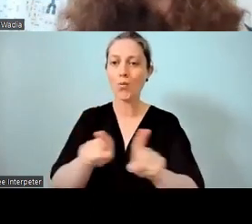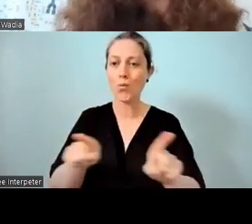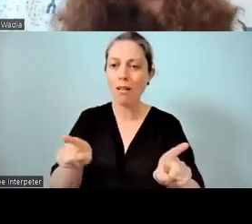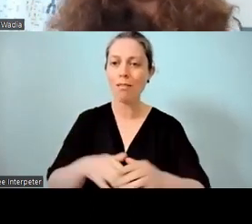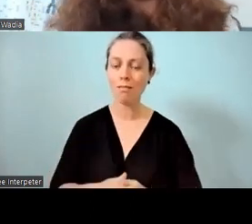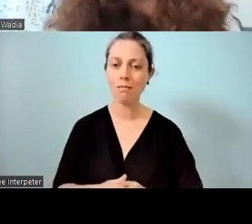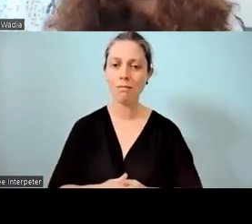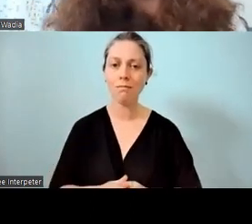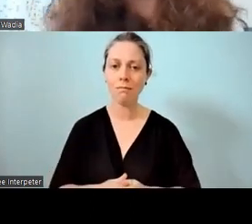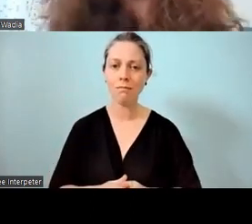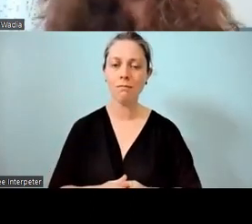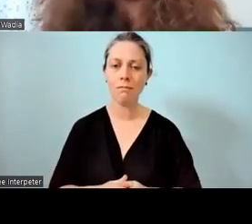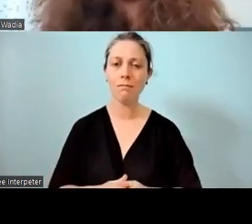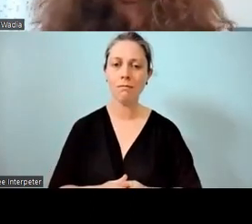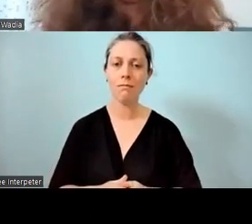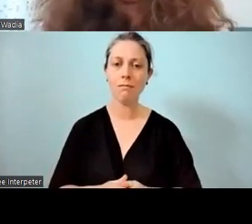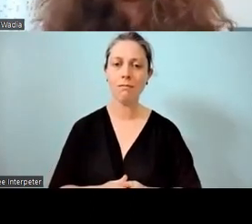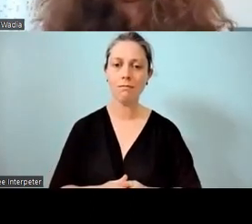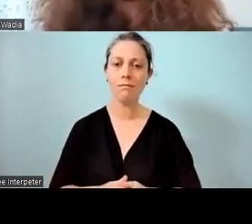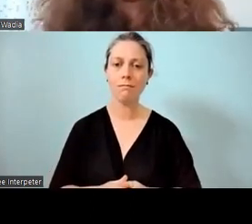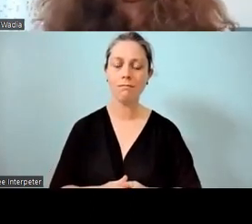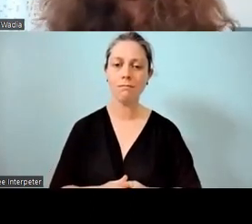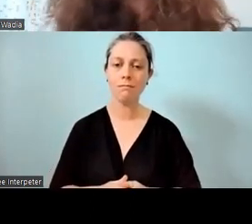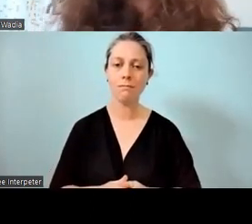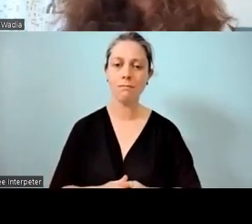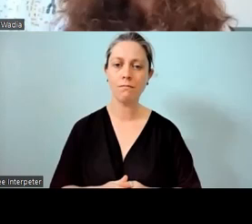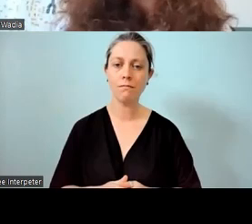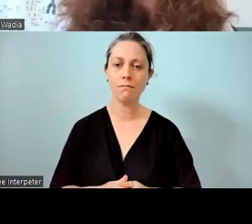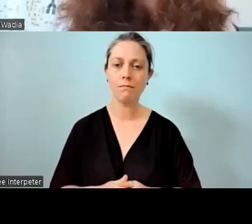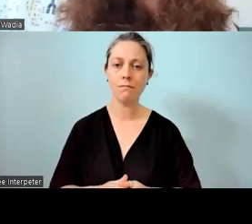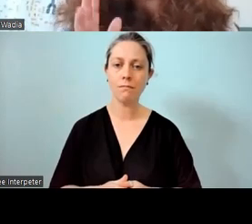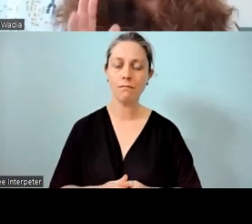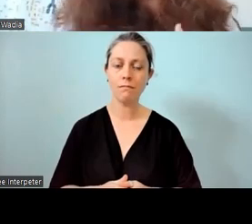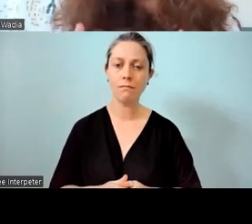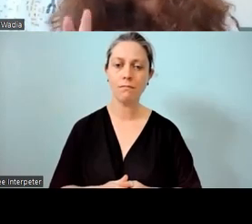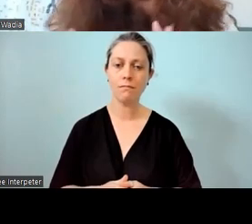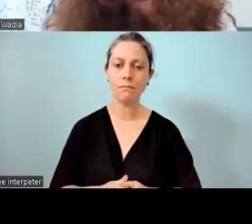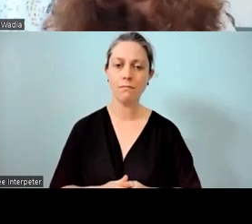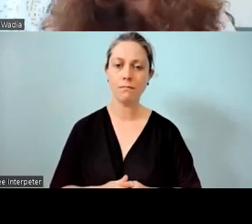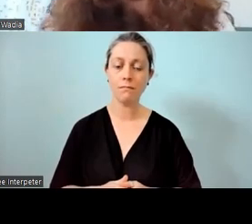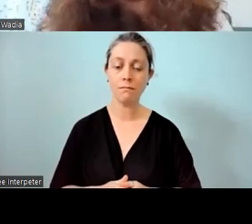so really important to bear that in mind. EGL aligns with the rights of disabled people